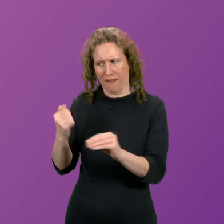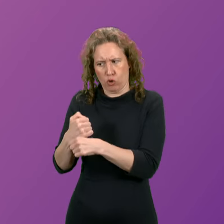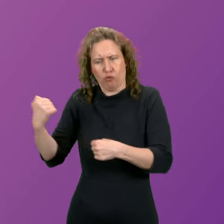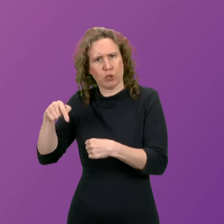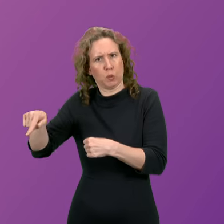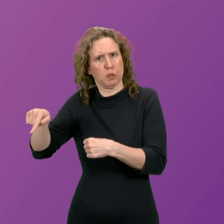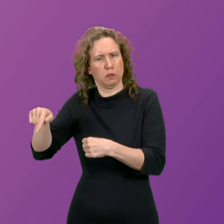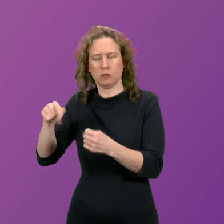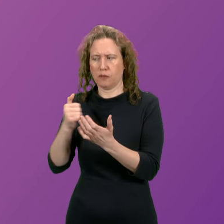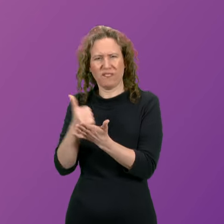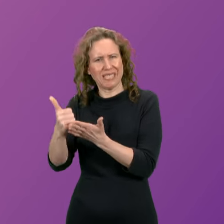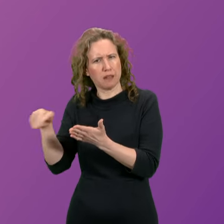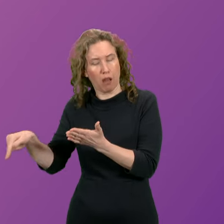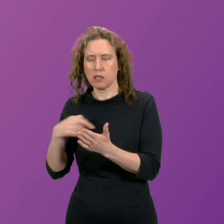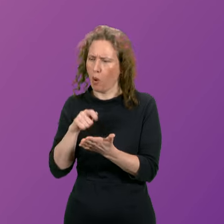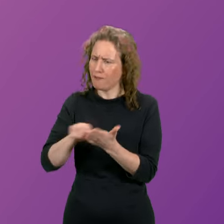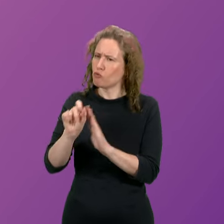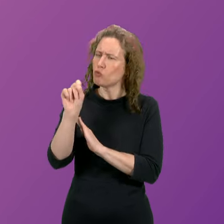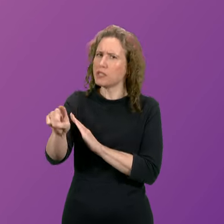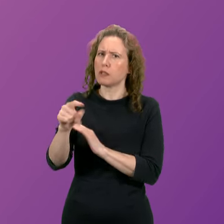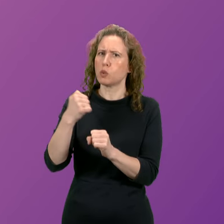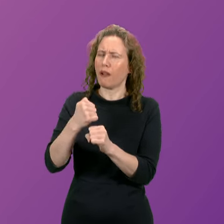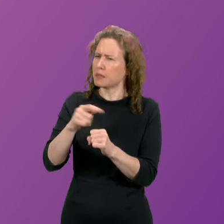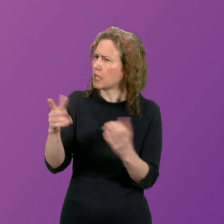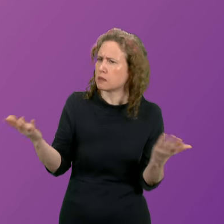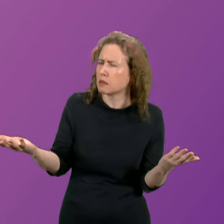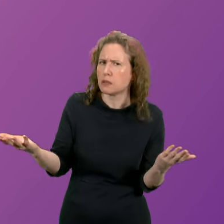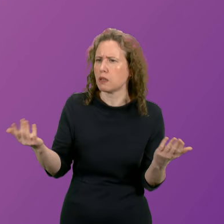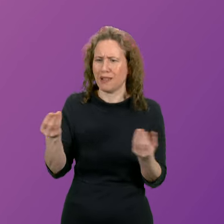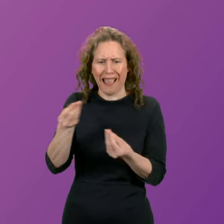the Prime Minister to emphasise that there is no economic or educational argument for such